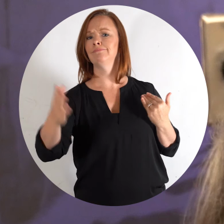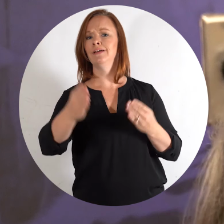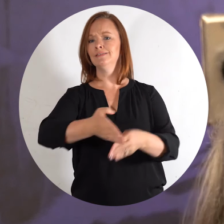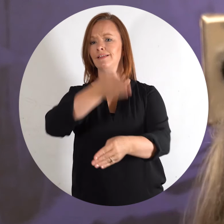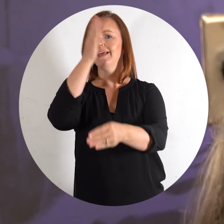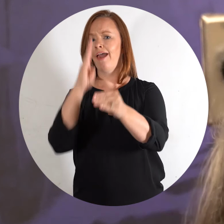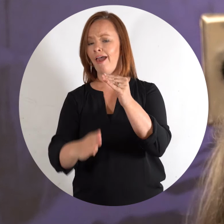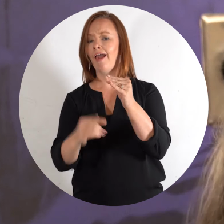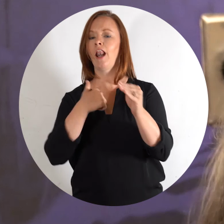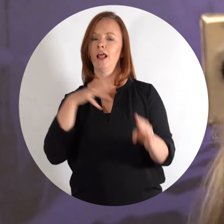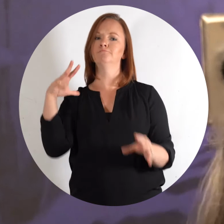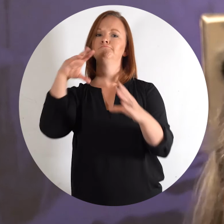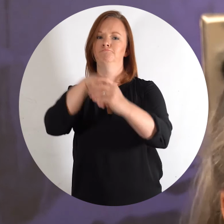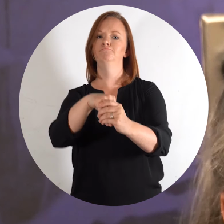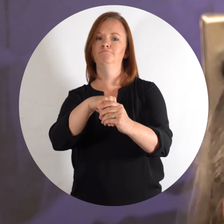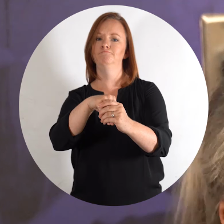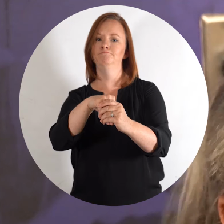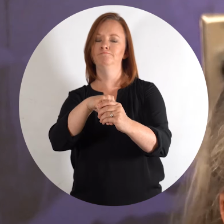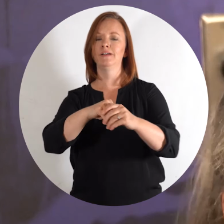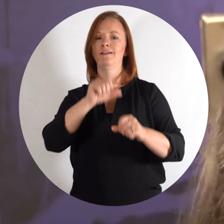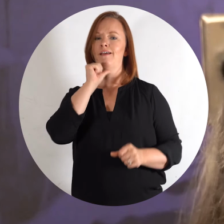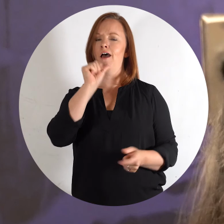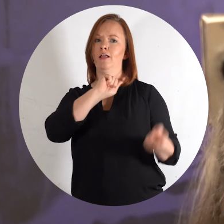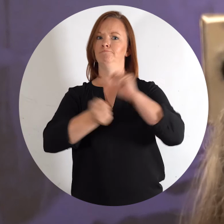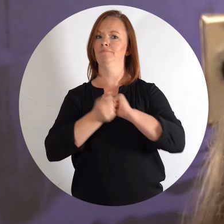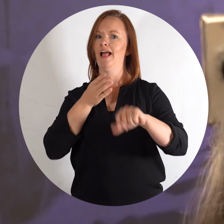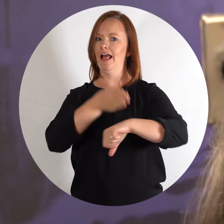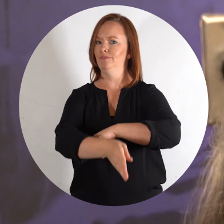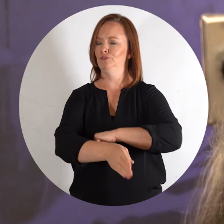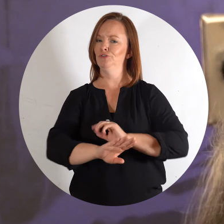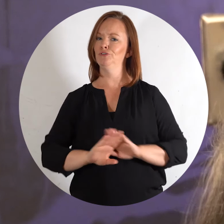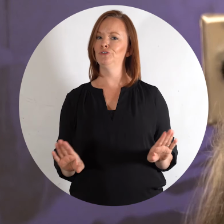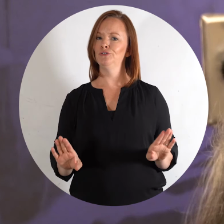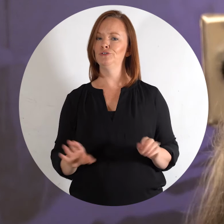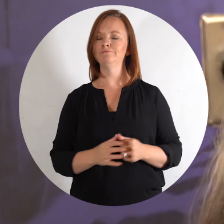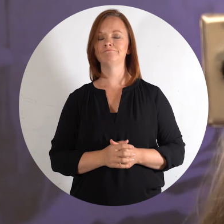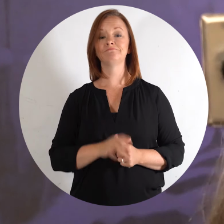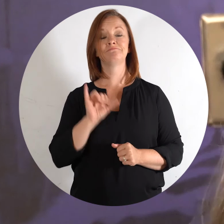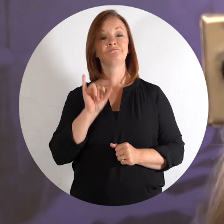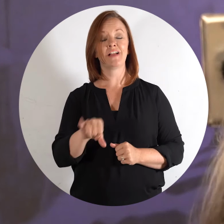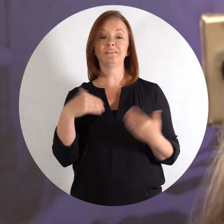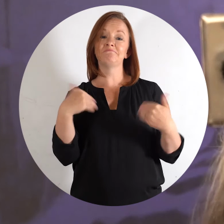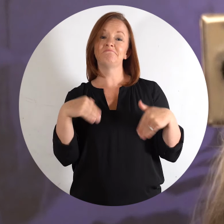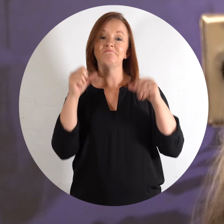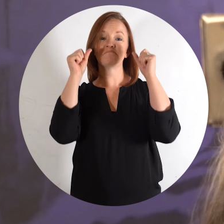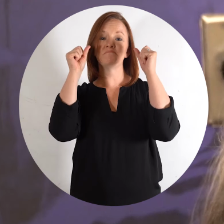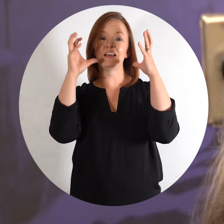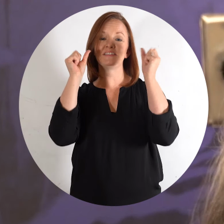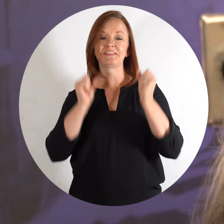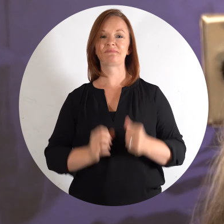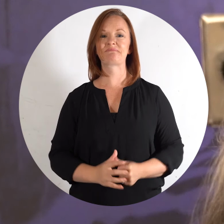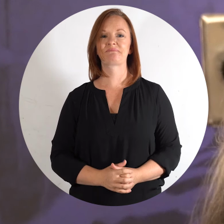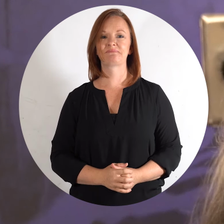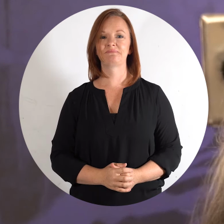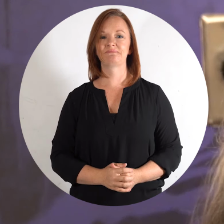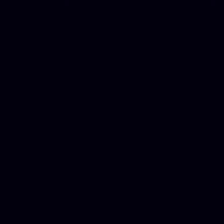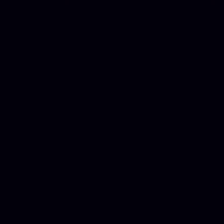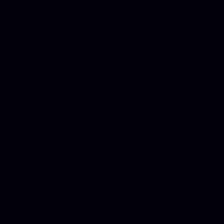from the design concept all the way through to the finishes and... I think that's a pretty amazing thing.